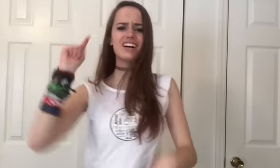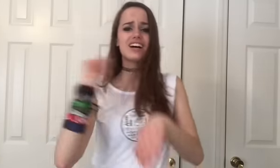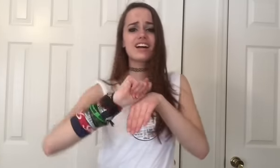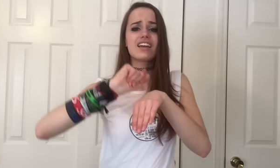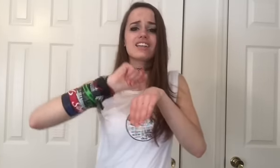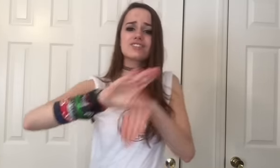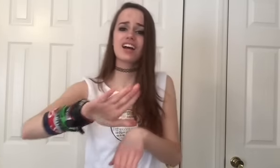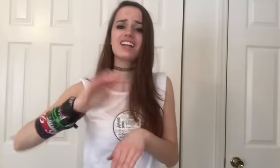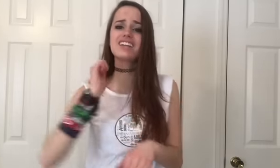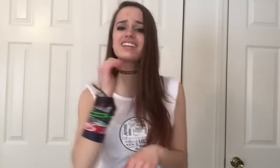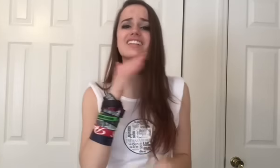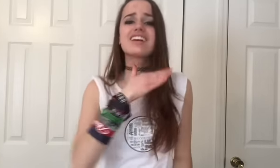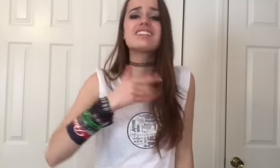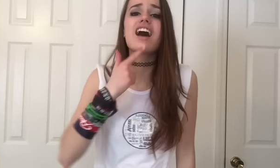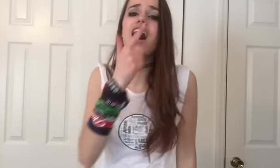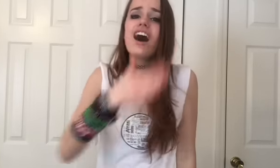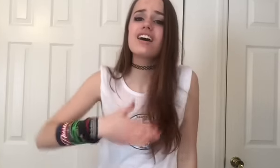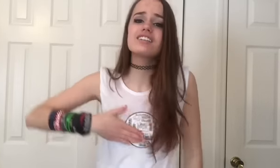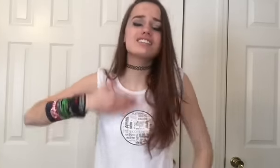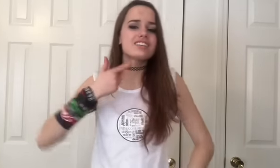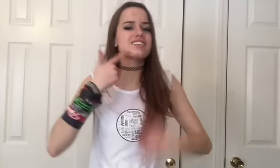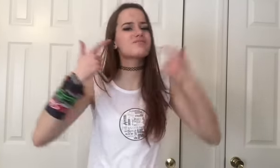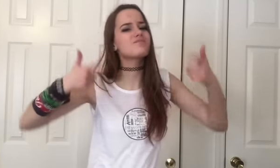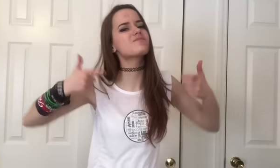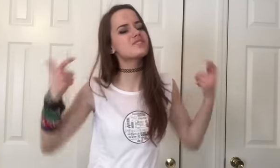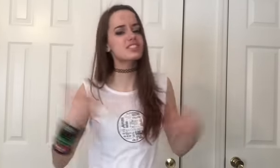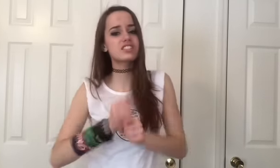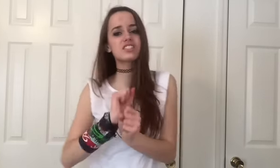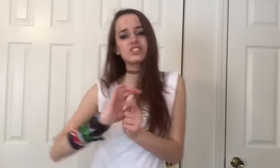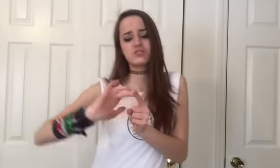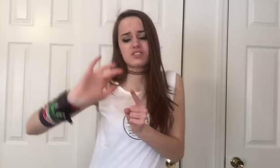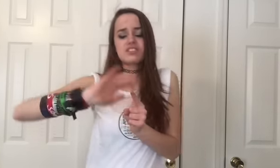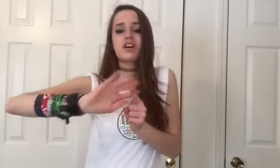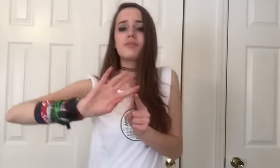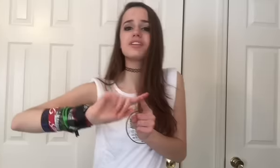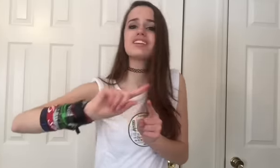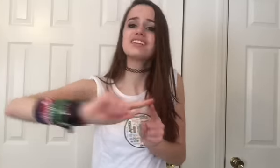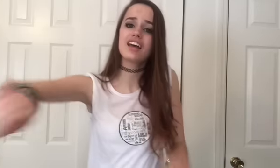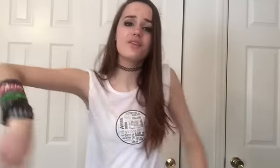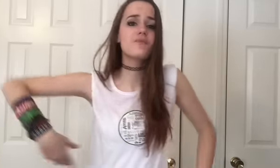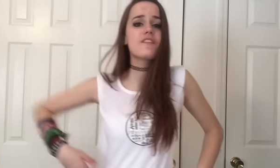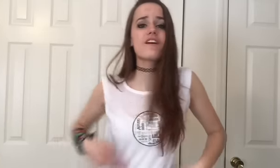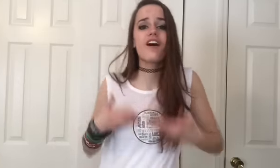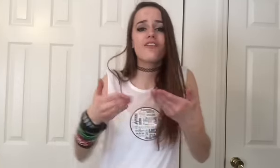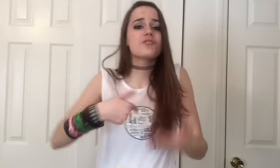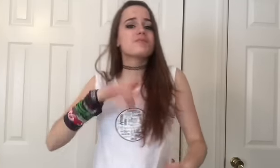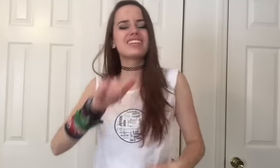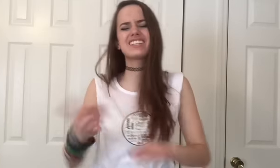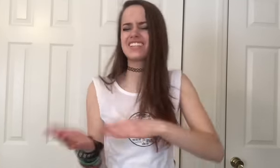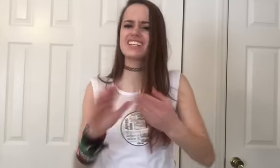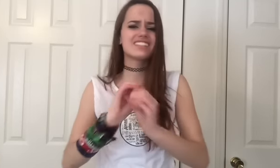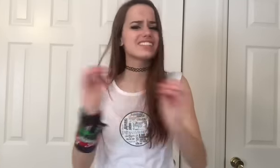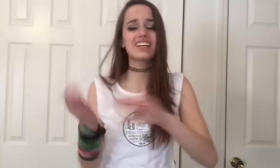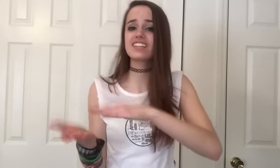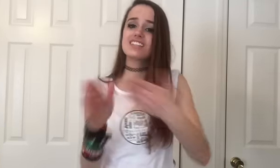at the shrine of your lies i'll tell you my sins and you can sharpen your knife offer me that deathless death